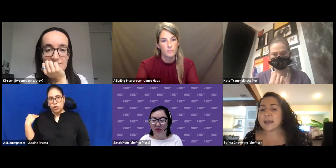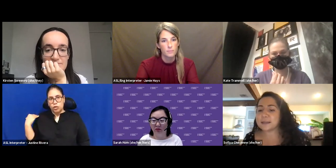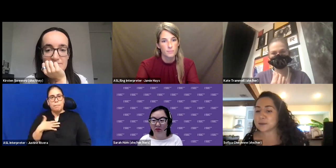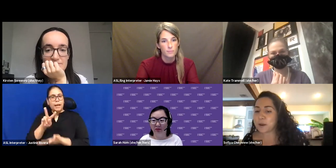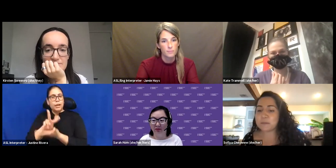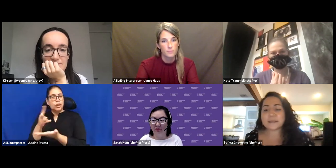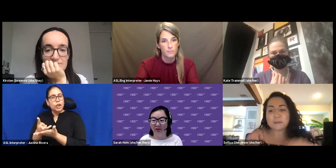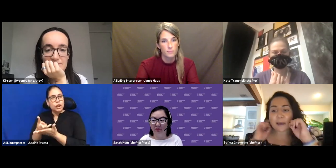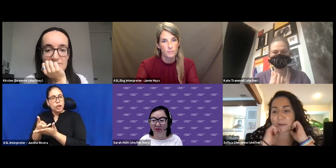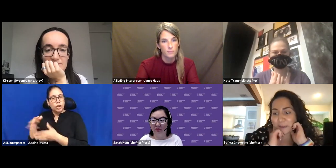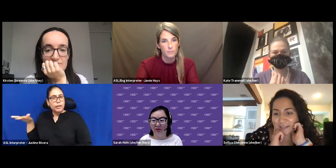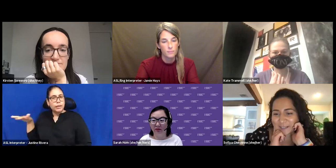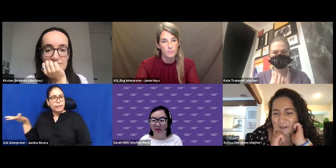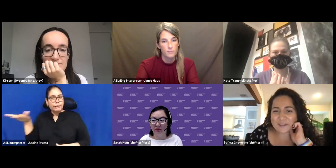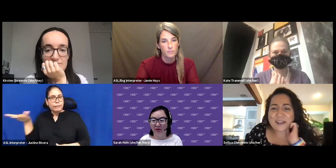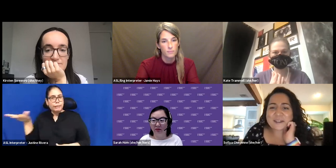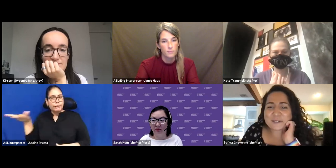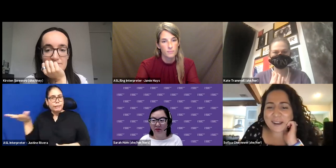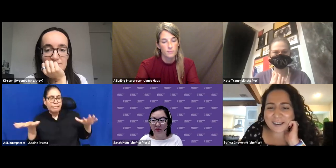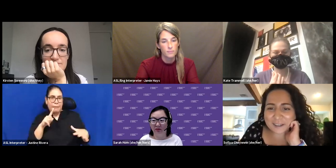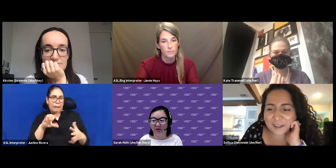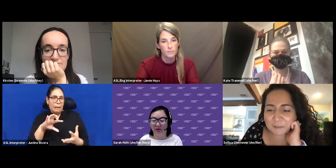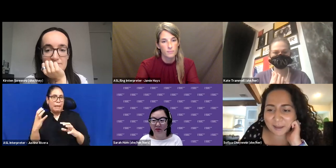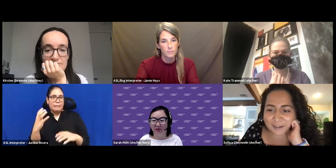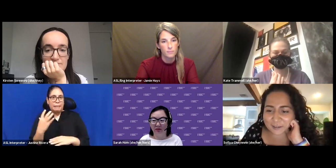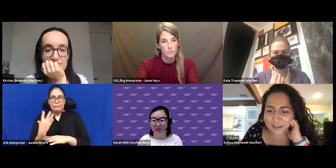And it's quite messy behind me. Try not to pay attention to